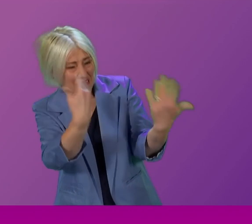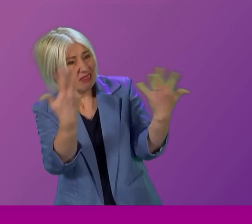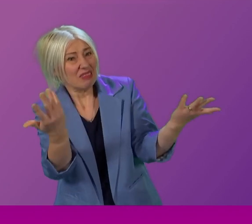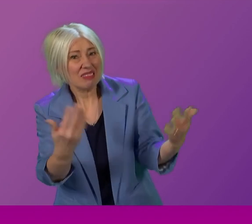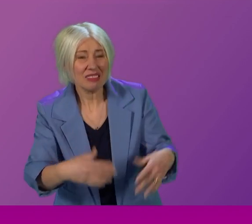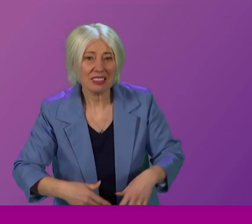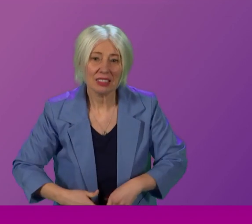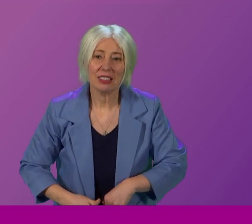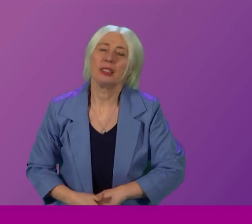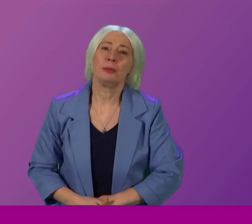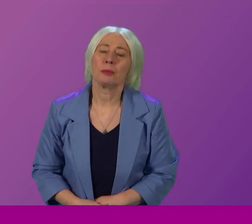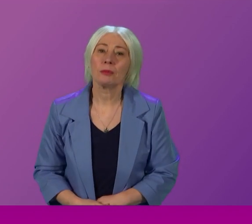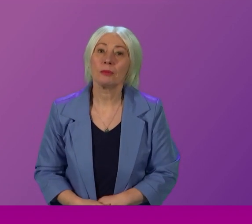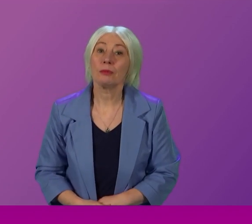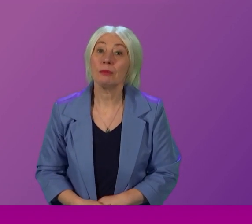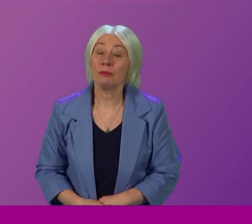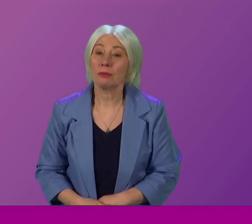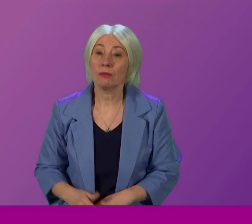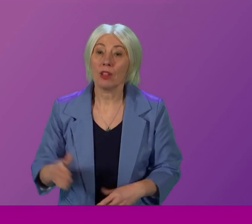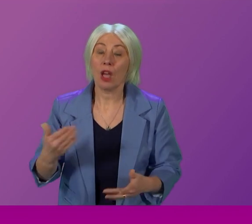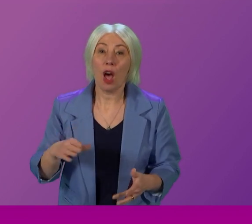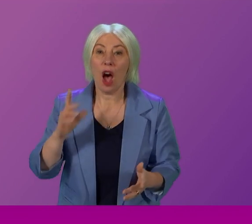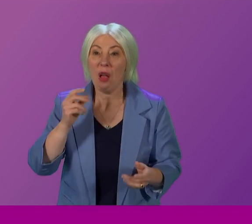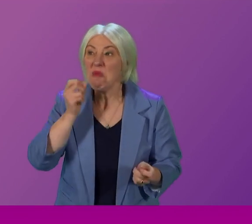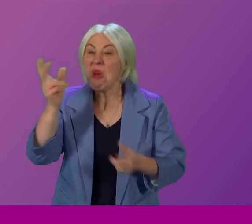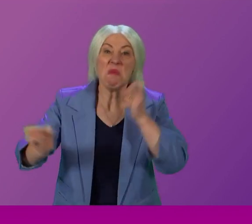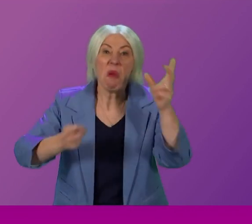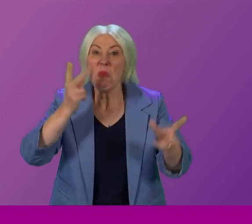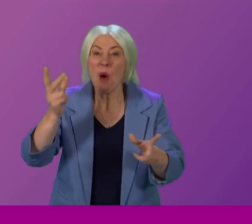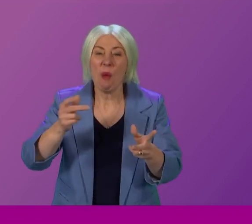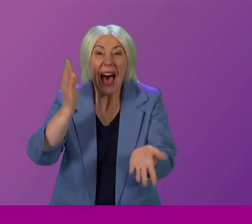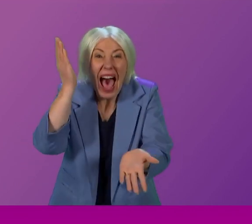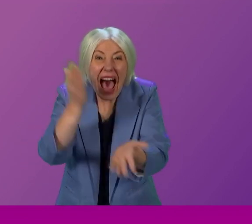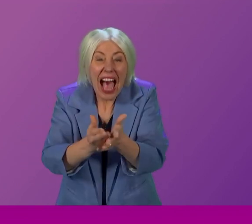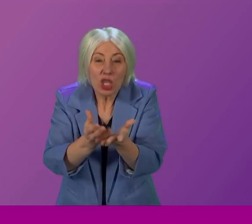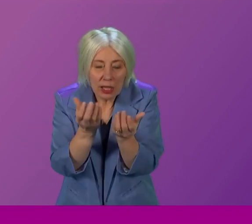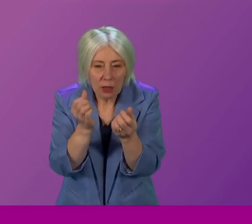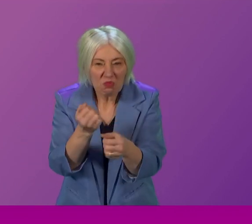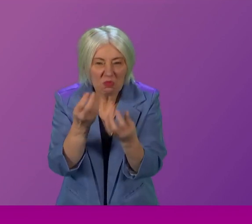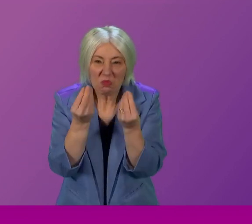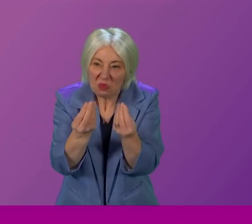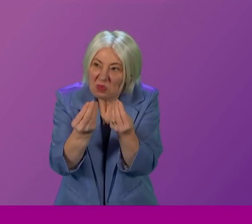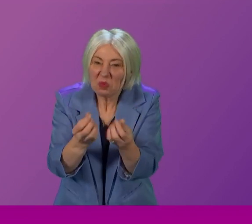that he says. “All sound and fury and no substance” is a good summary of Anas Sarwar.